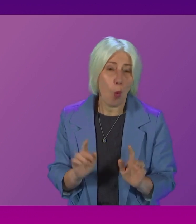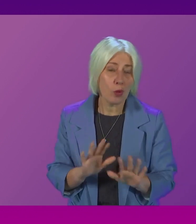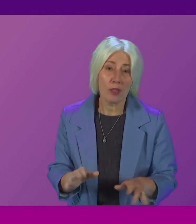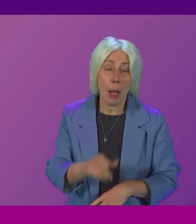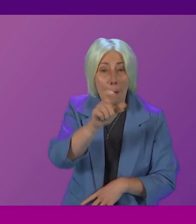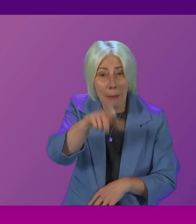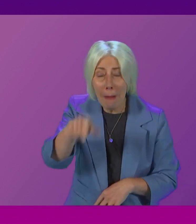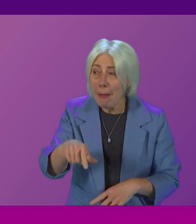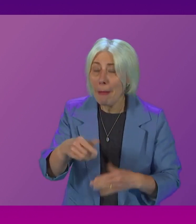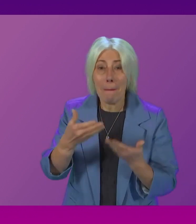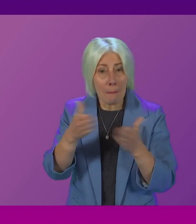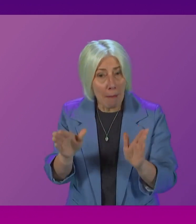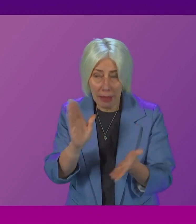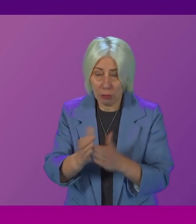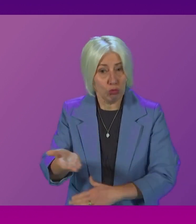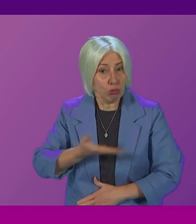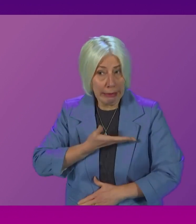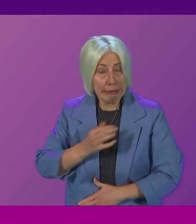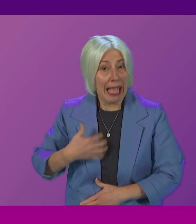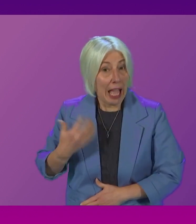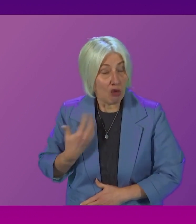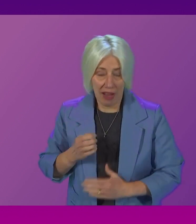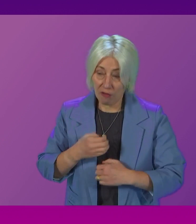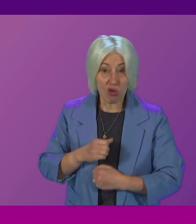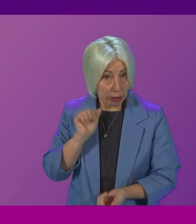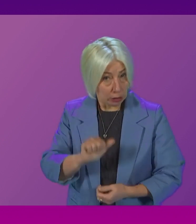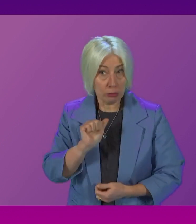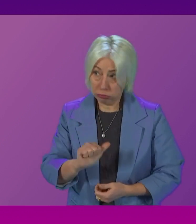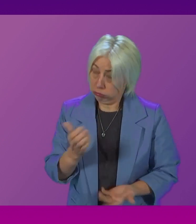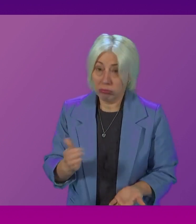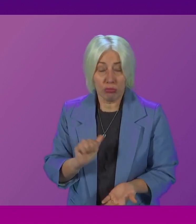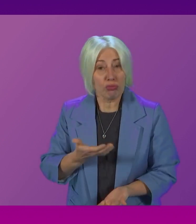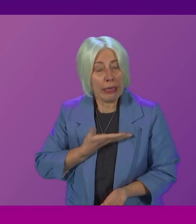the public have a right to be angry and frustrated right now, but they also have